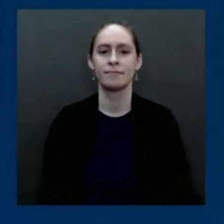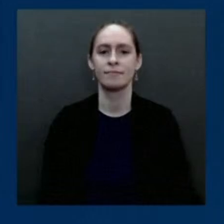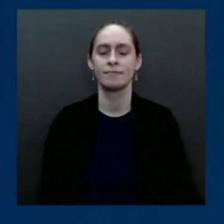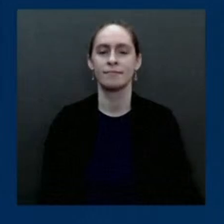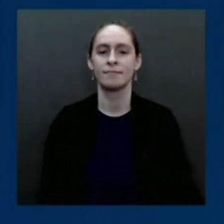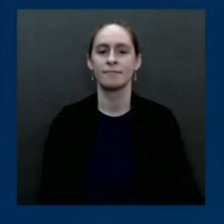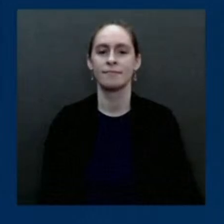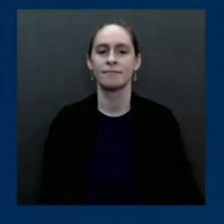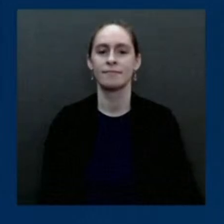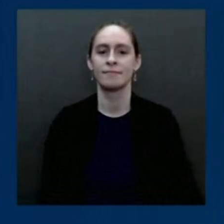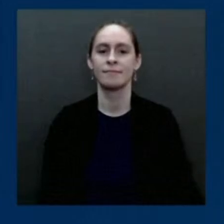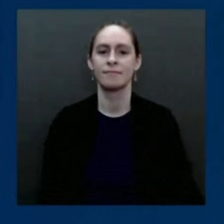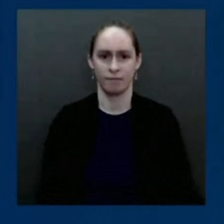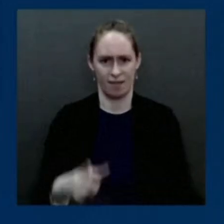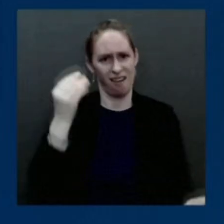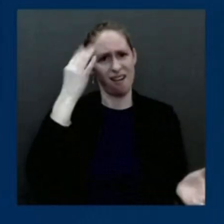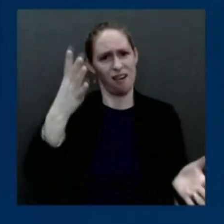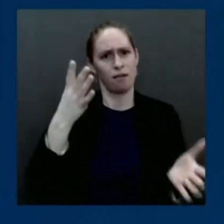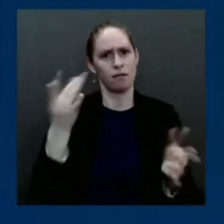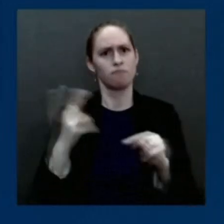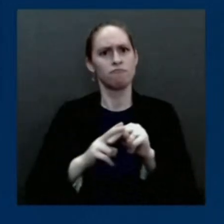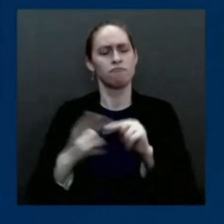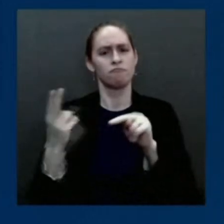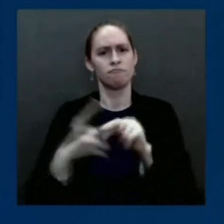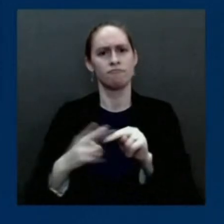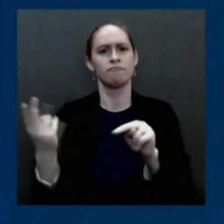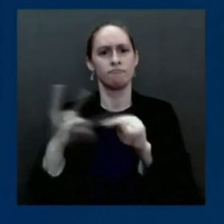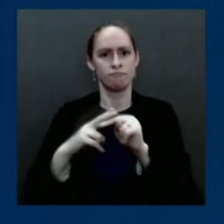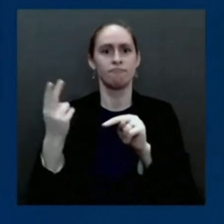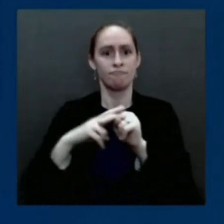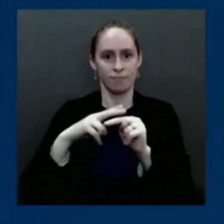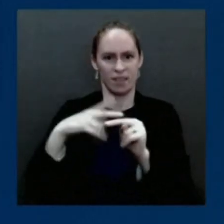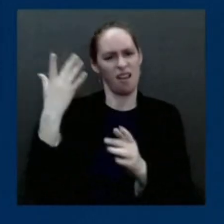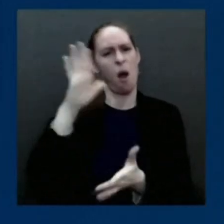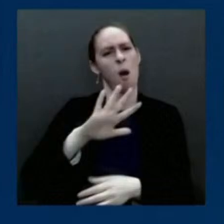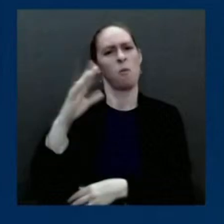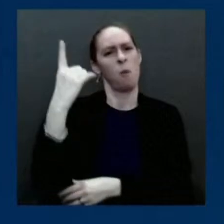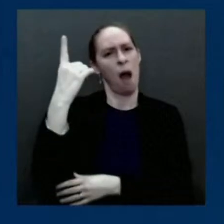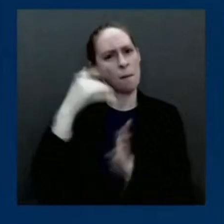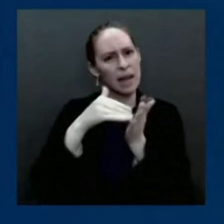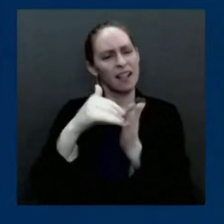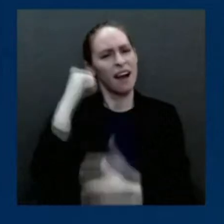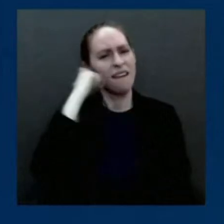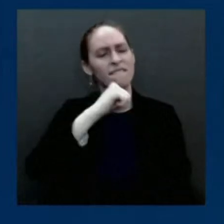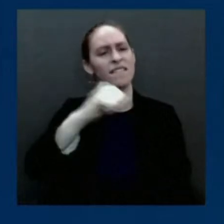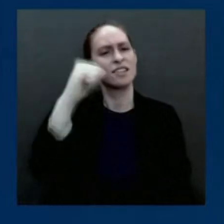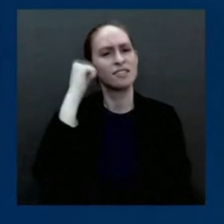BOOSTER AND BE ELIGIBLE BUT THOSE NUMBERS HAVE GONE UP A